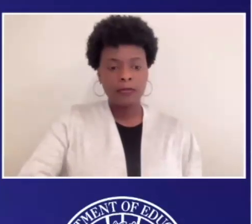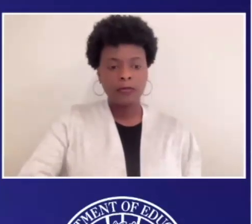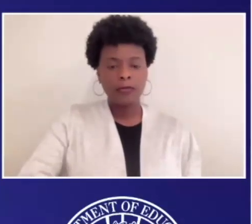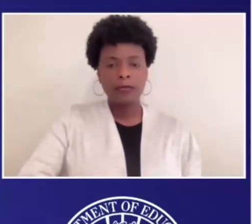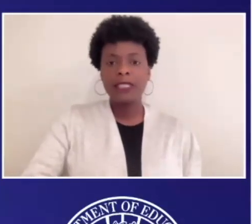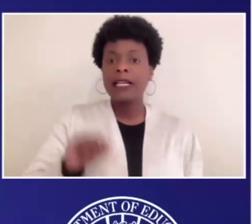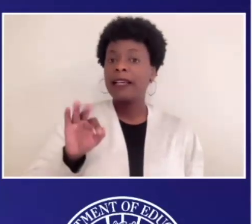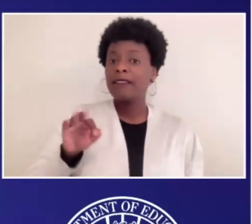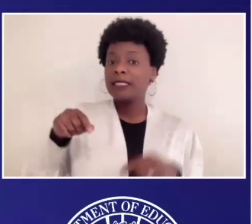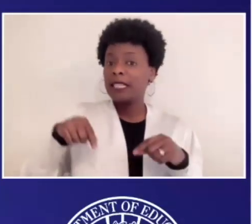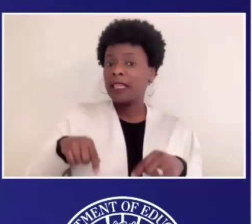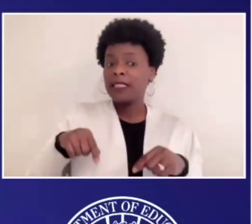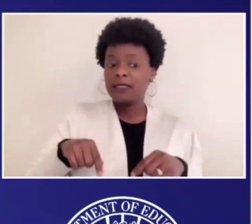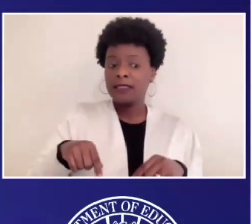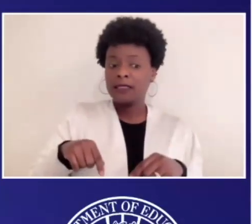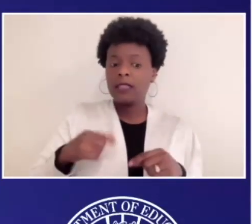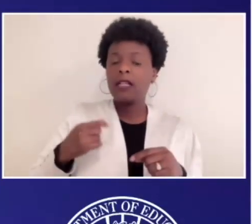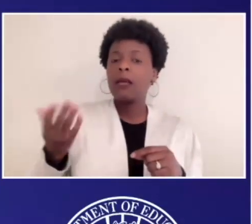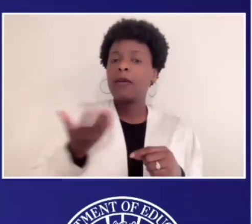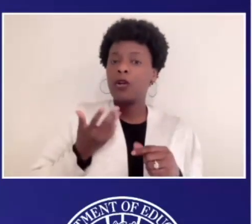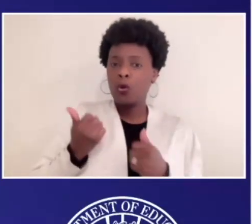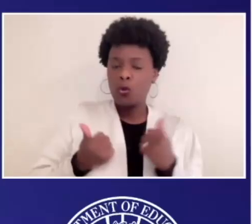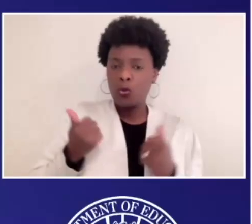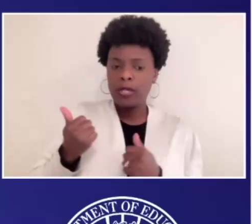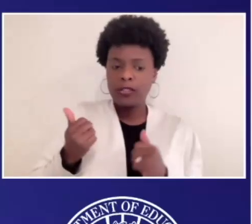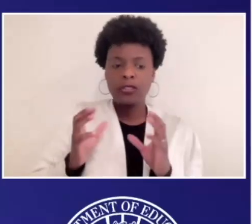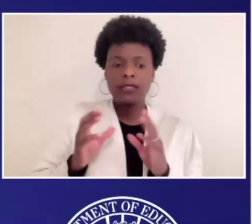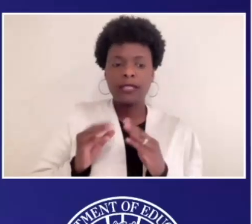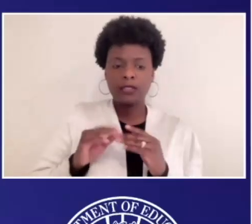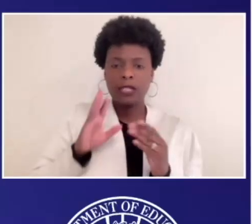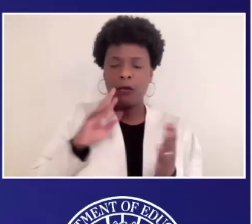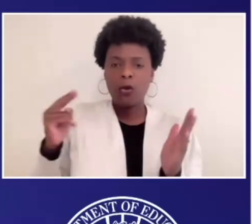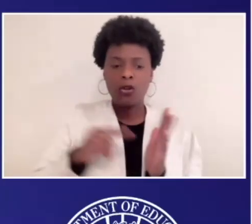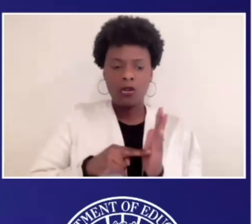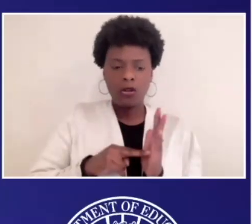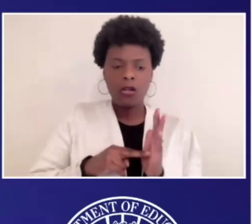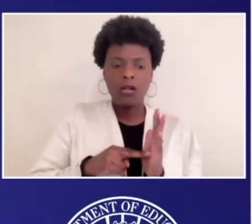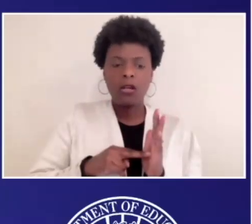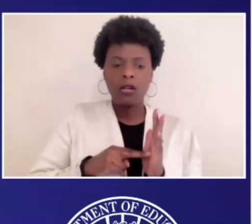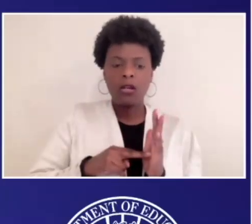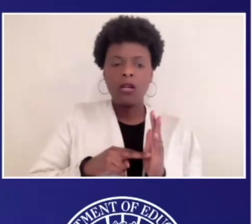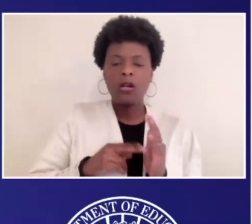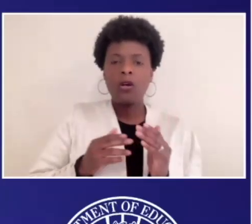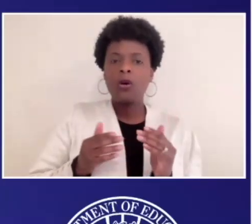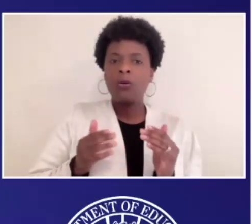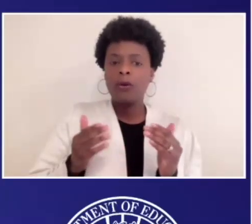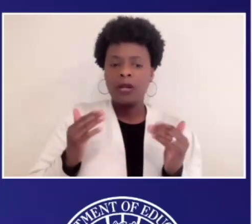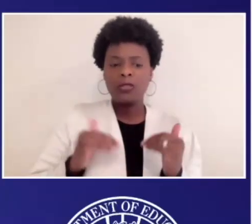If it's this session, just let me know which session. I'll look for it. And you can go on to the next things and somebody can take really good notes while I'm looking for it.